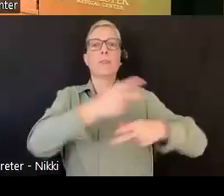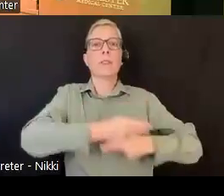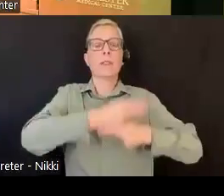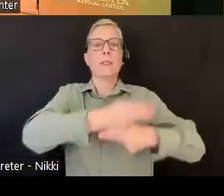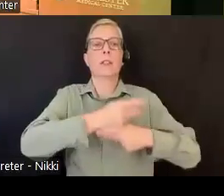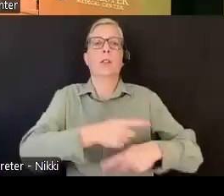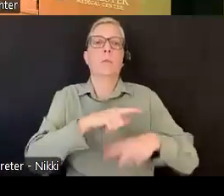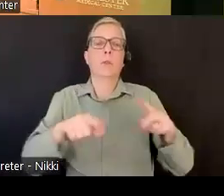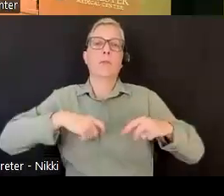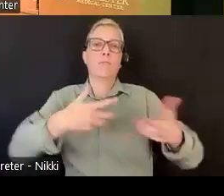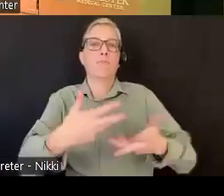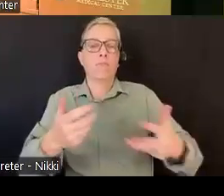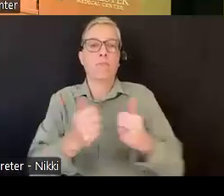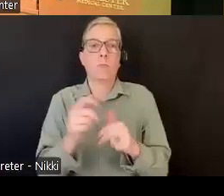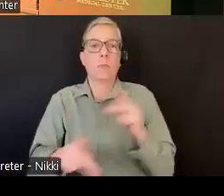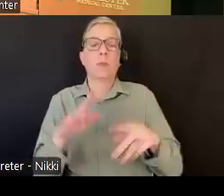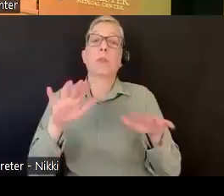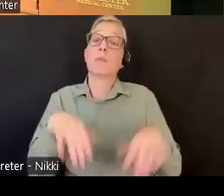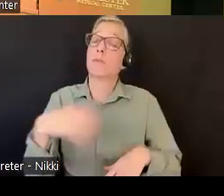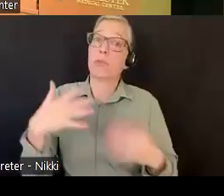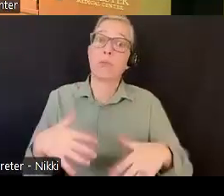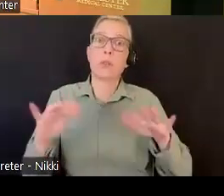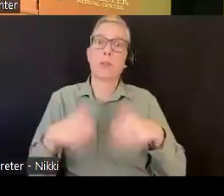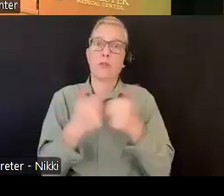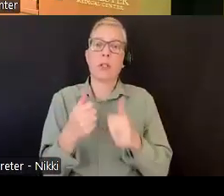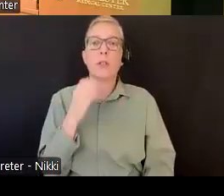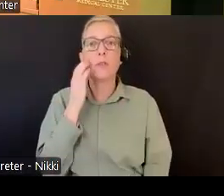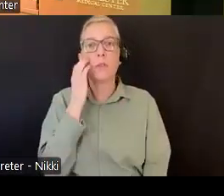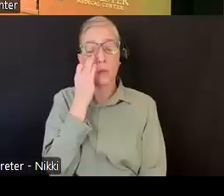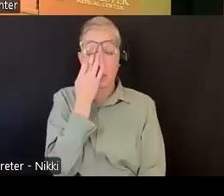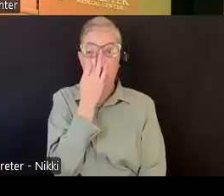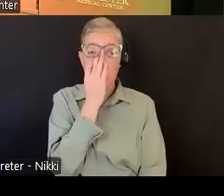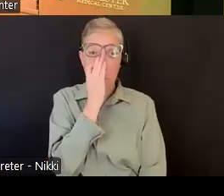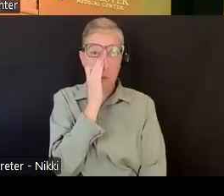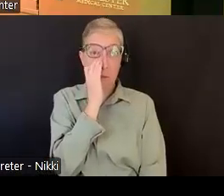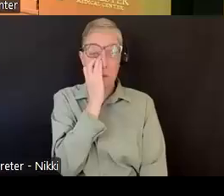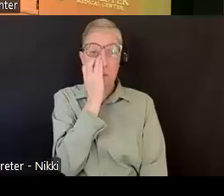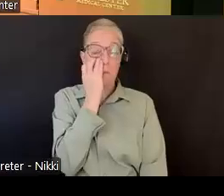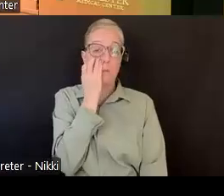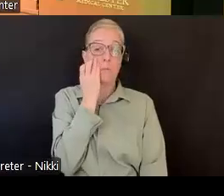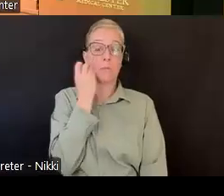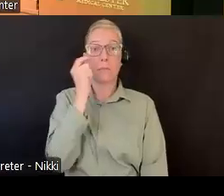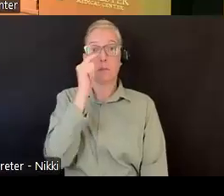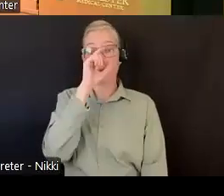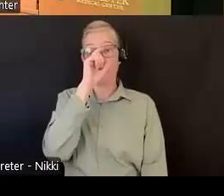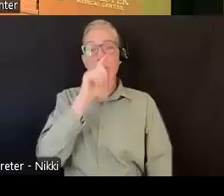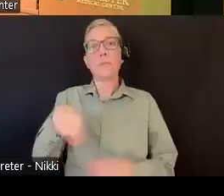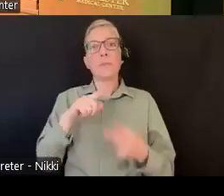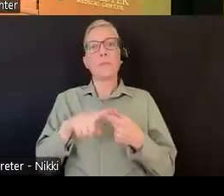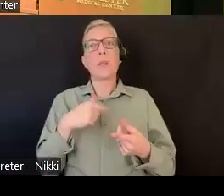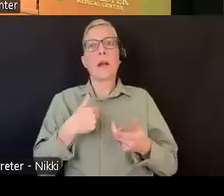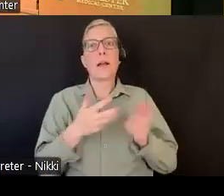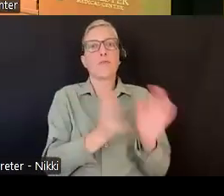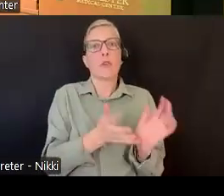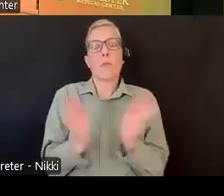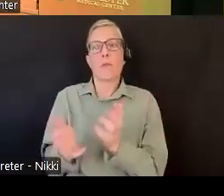Um so I'll end here when I talk with the fellows I think a lot of times we get so caught in the